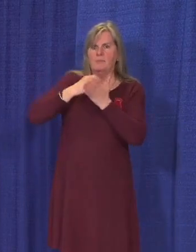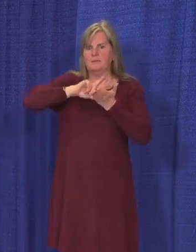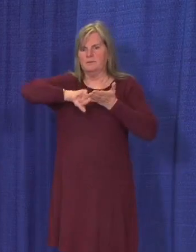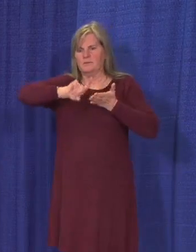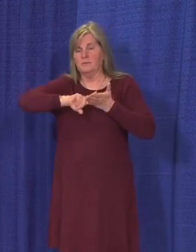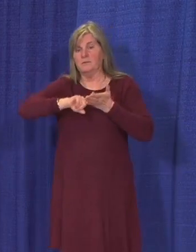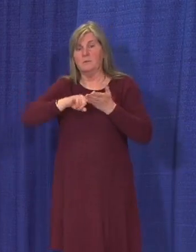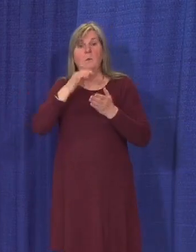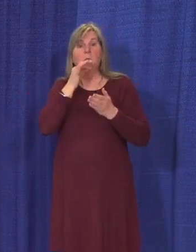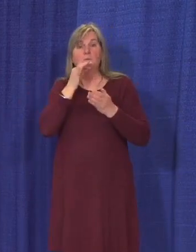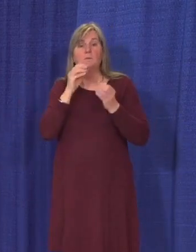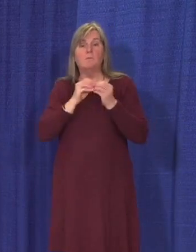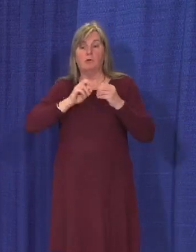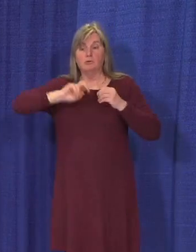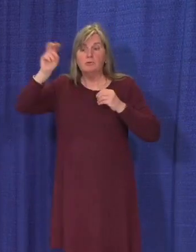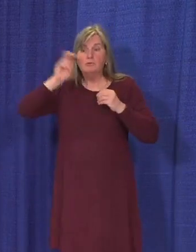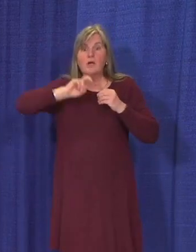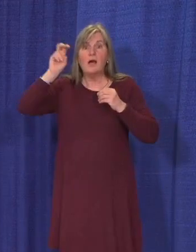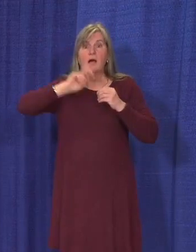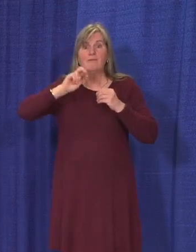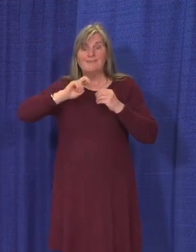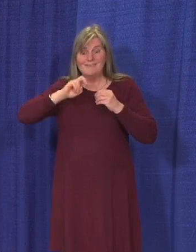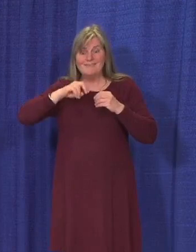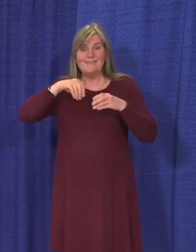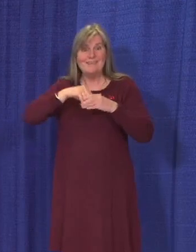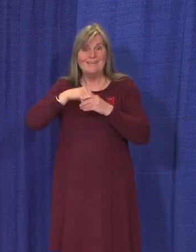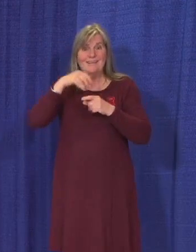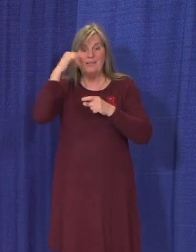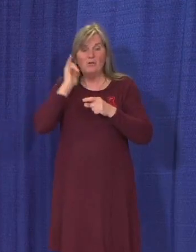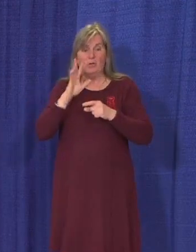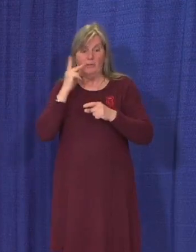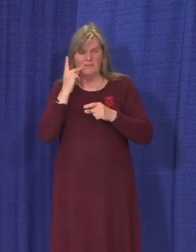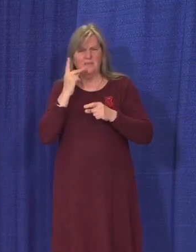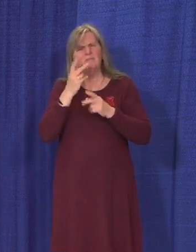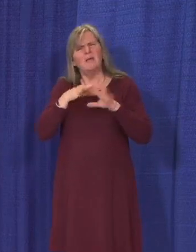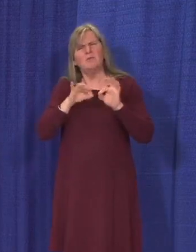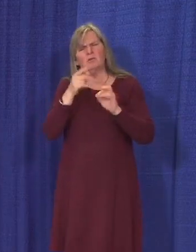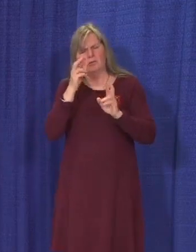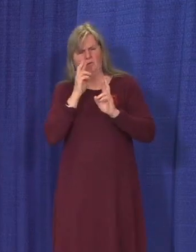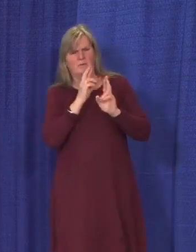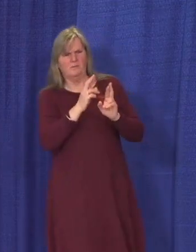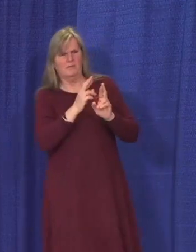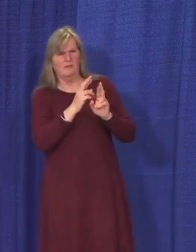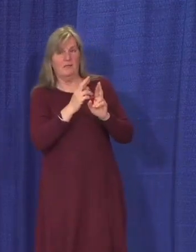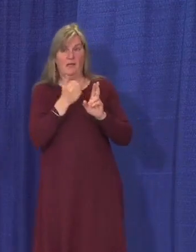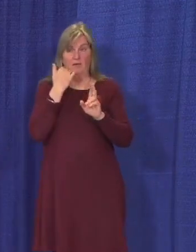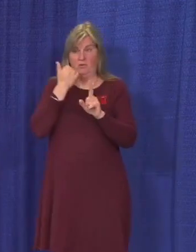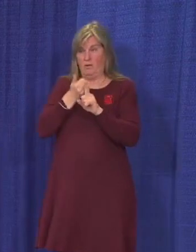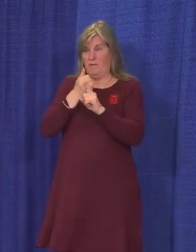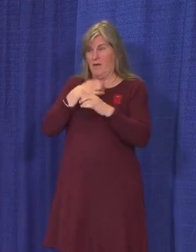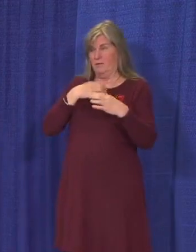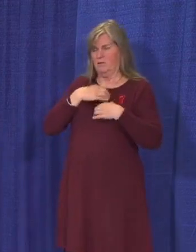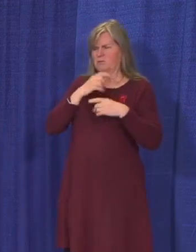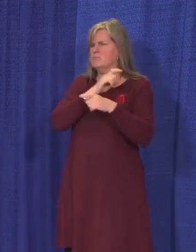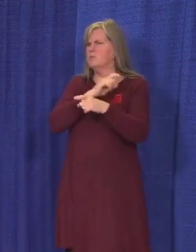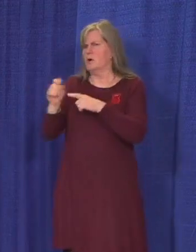required. I want to thank all of our partners who are helping with